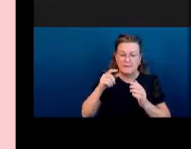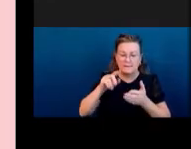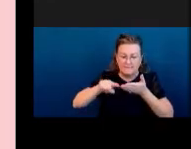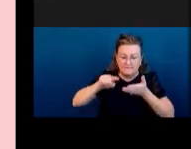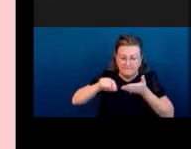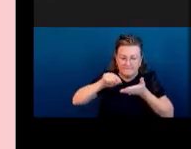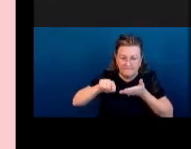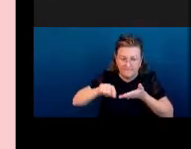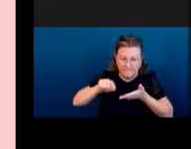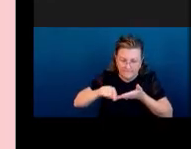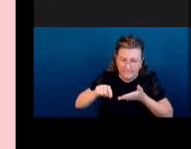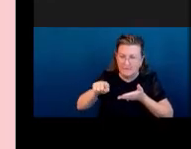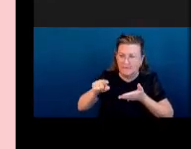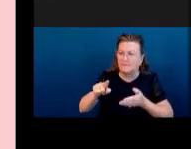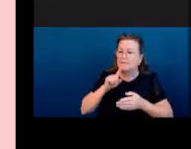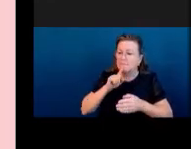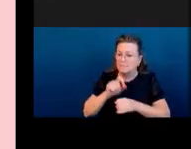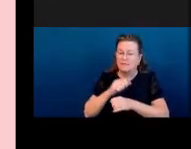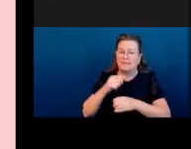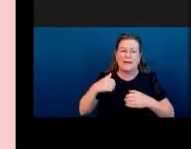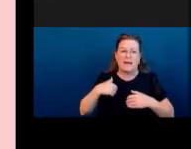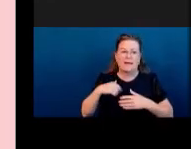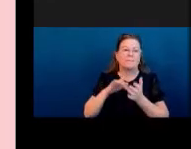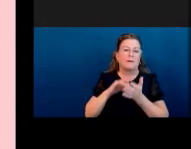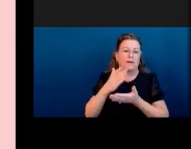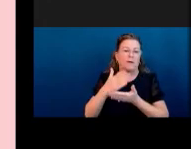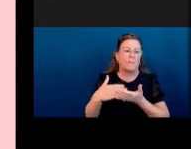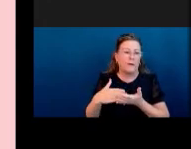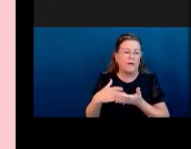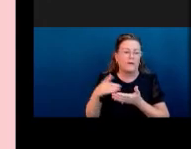medical component going on that makes them feel uncomfortable,